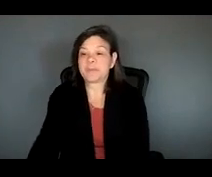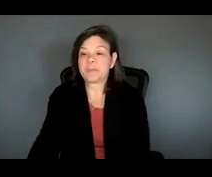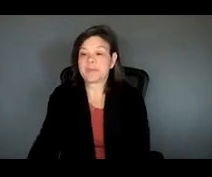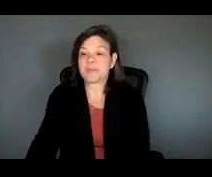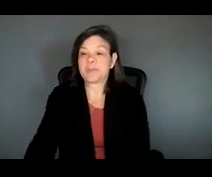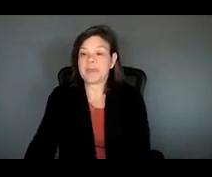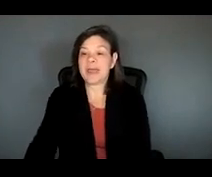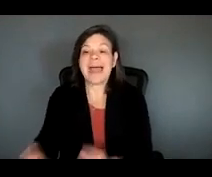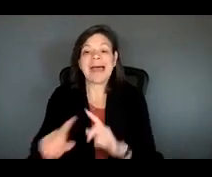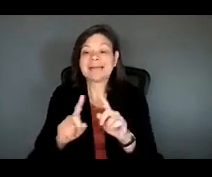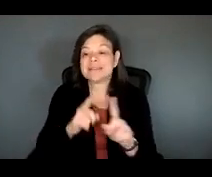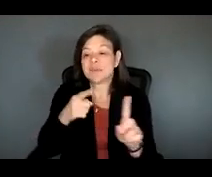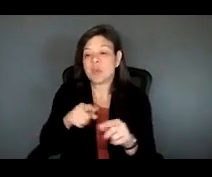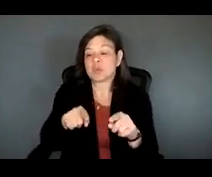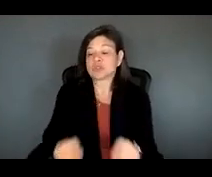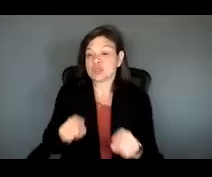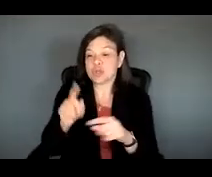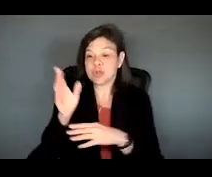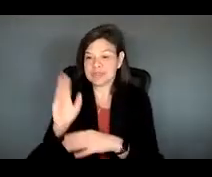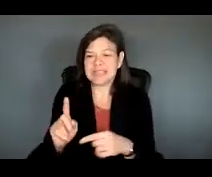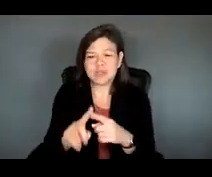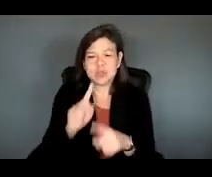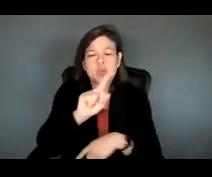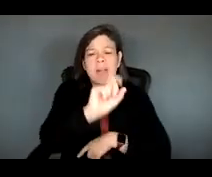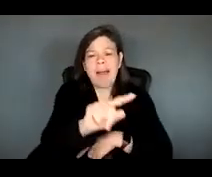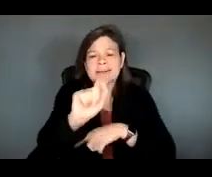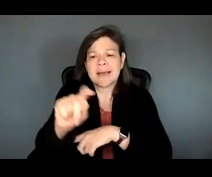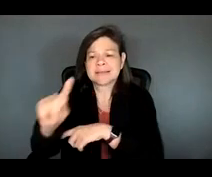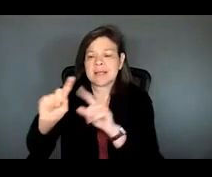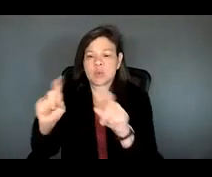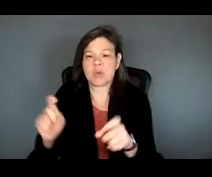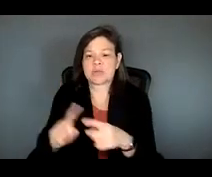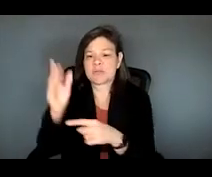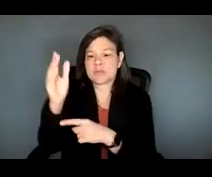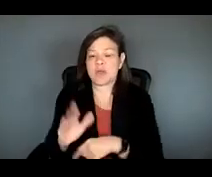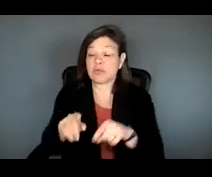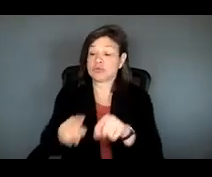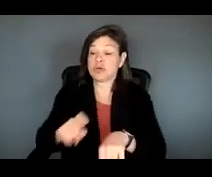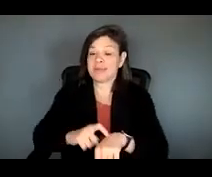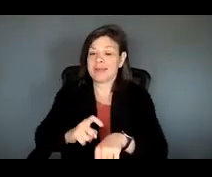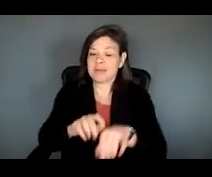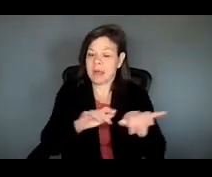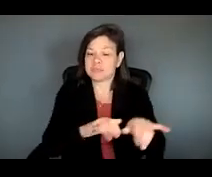be opportunities to ask questions of the presenter. During this time please type your questions into the Q&A box